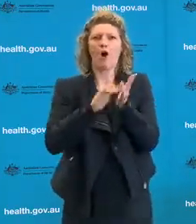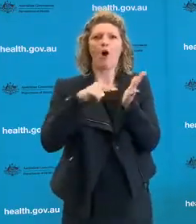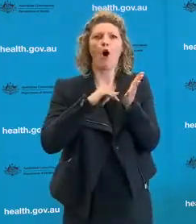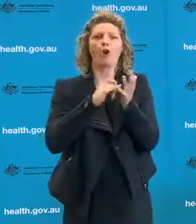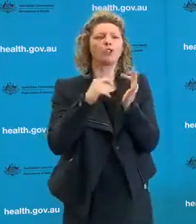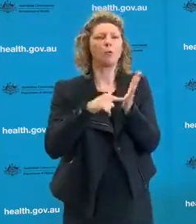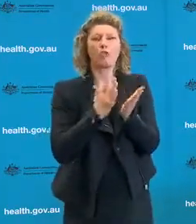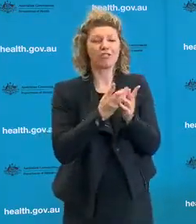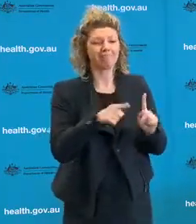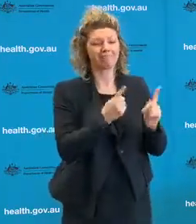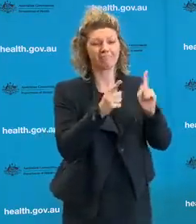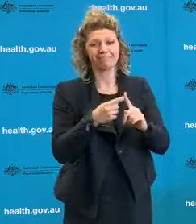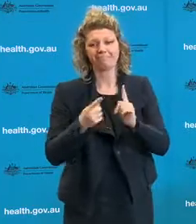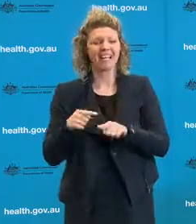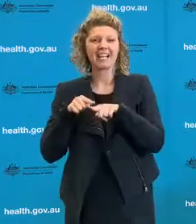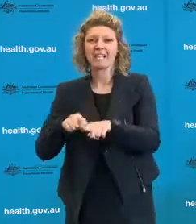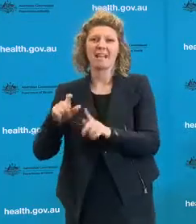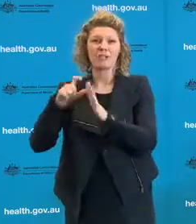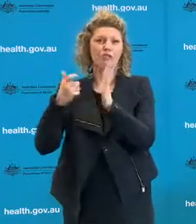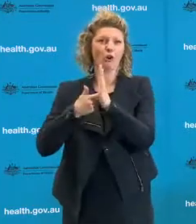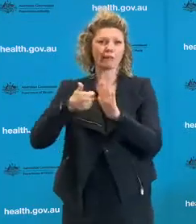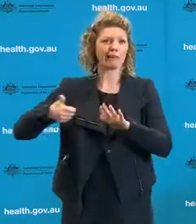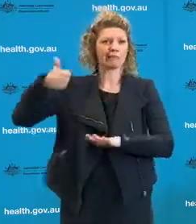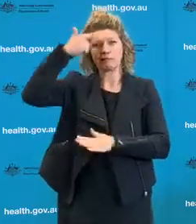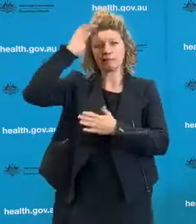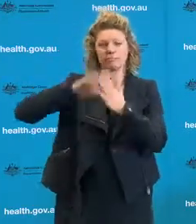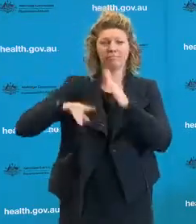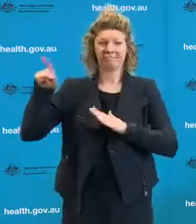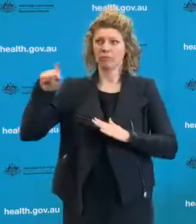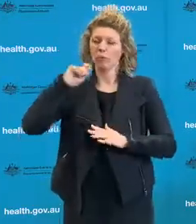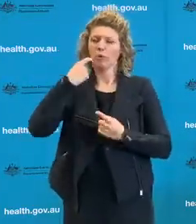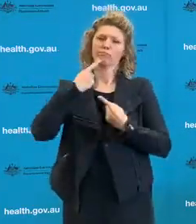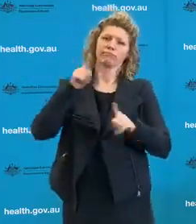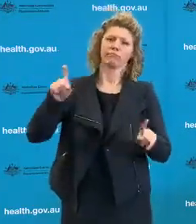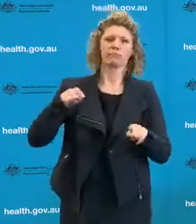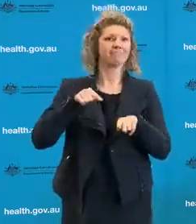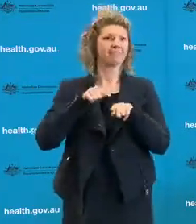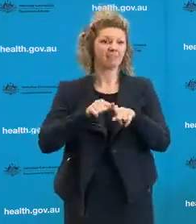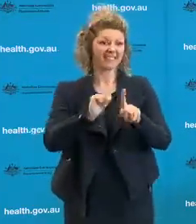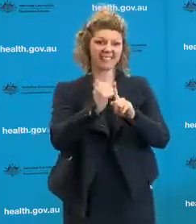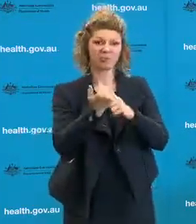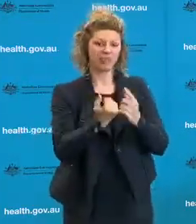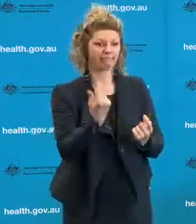by the Chief Health Officers necessarily because the circumstances of each